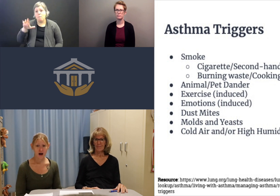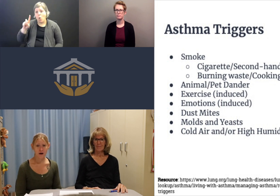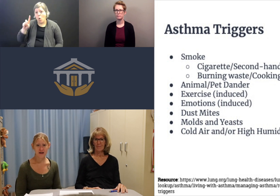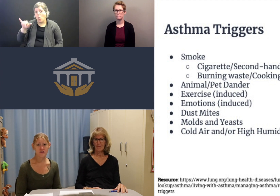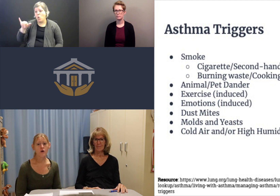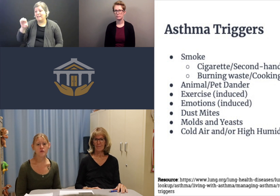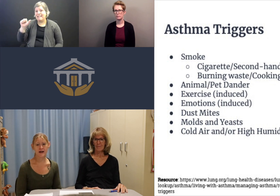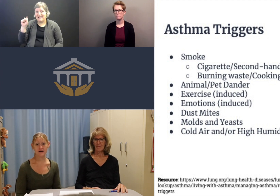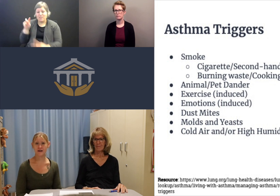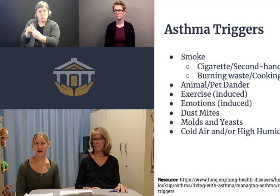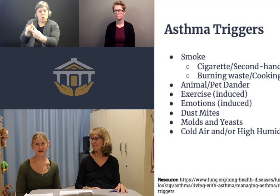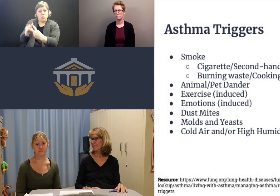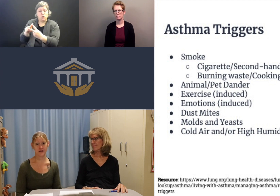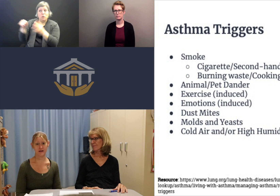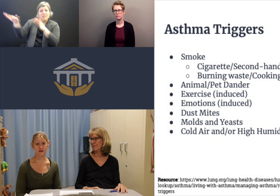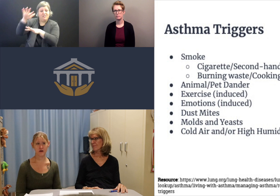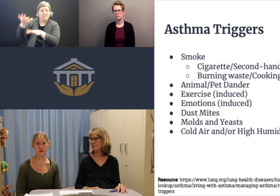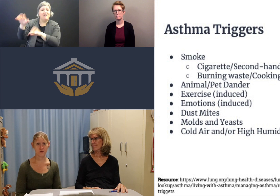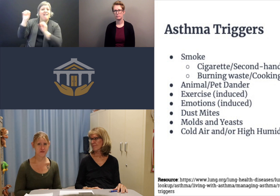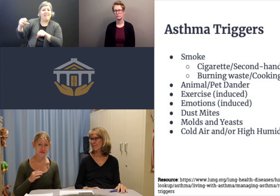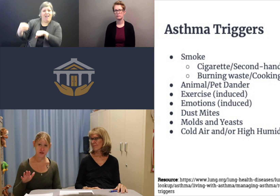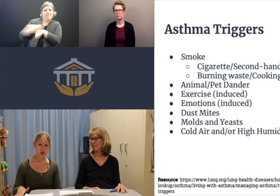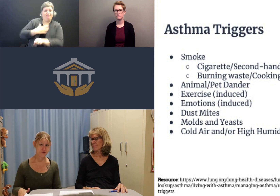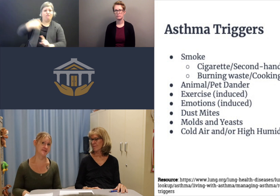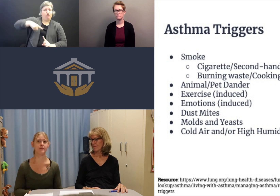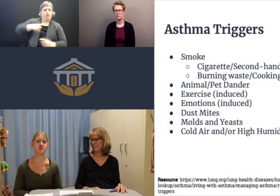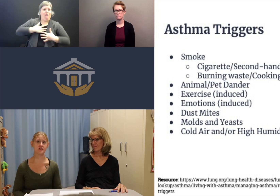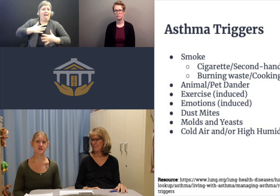Um, and the cold air and high humidity you know with those sudden drops in temperatures,